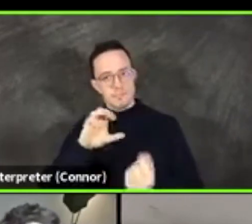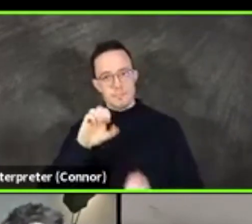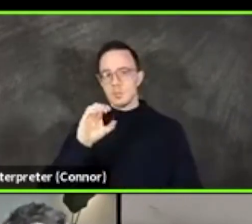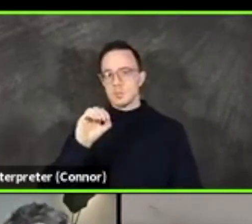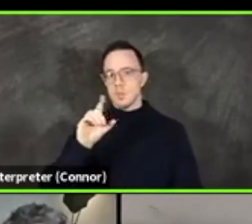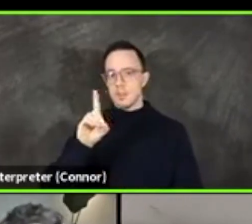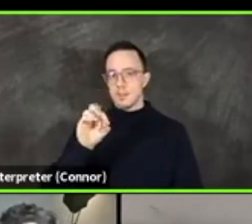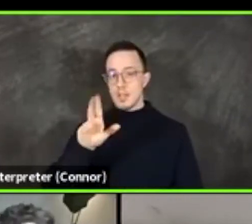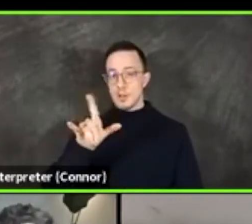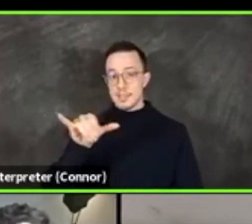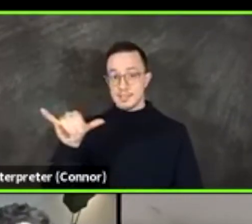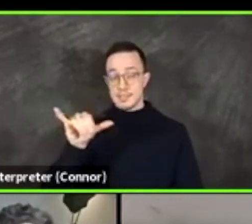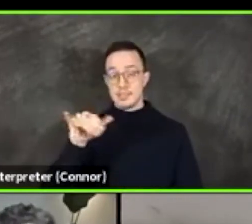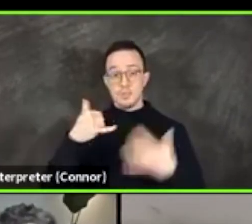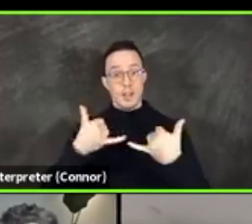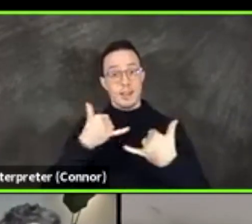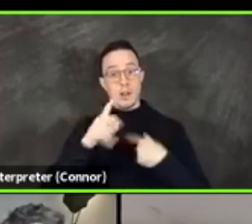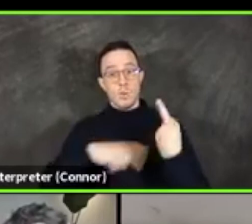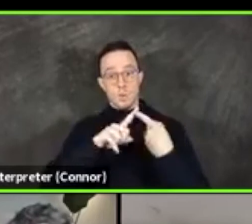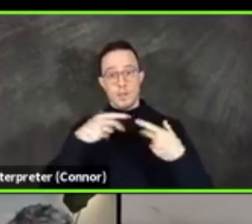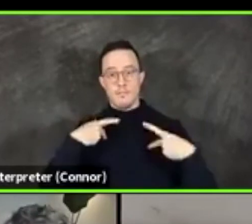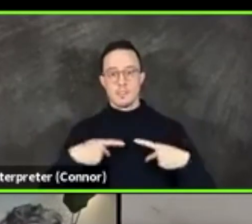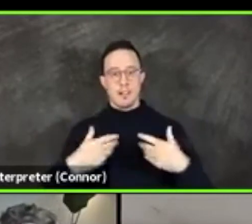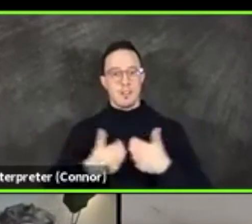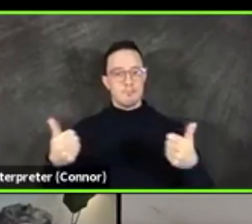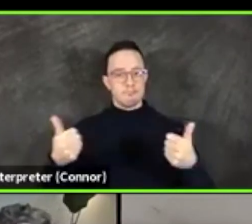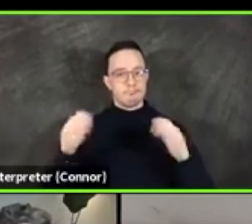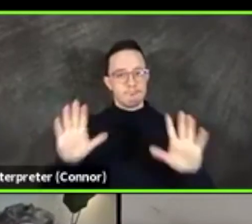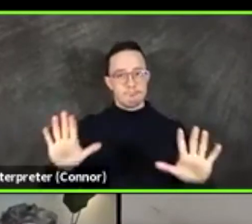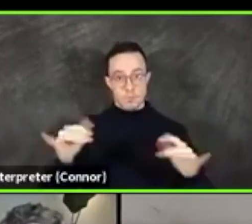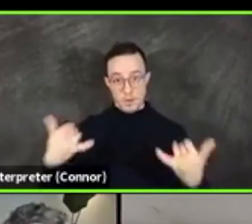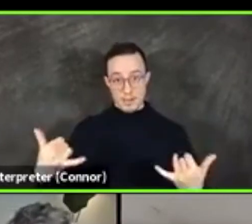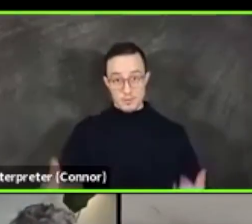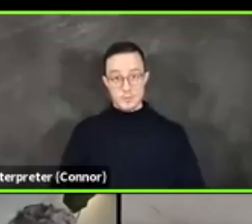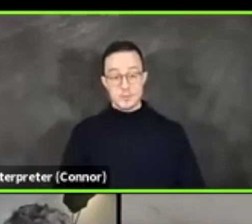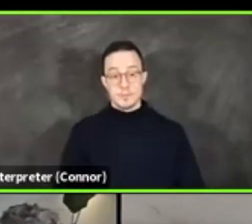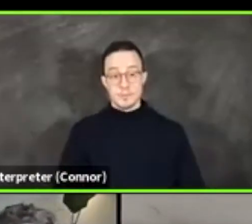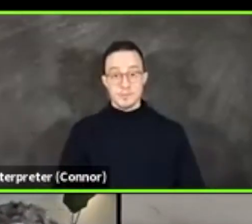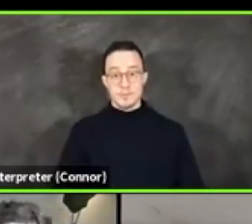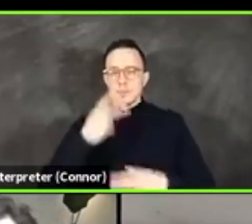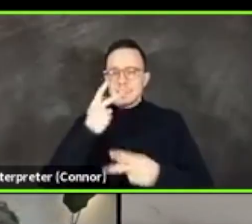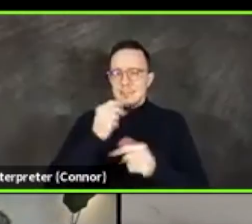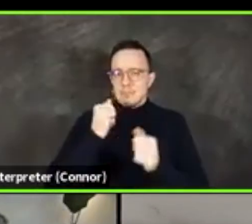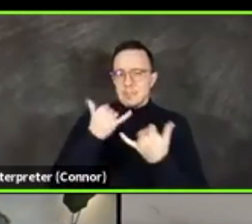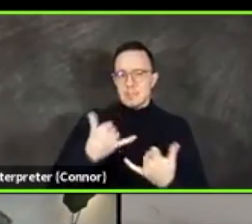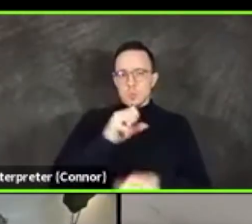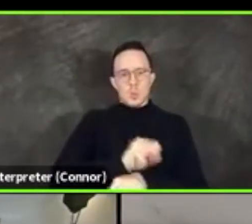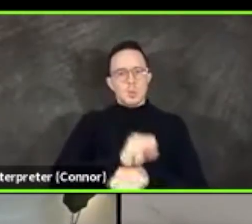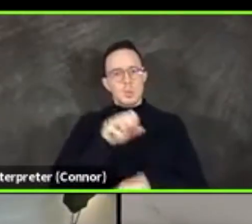SO I REALLY WANT TO KEEP US IN THIS -- ALL OF THIS WORK, MUST, MUST, MUST, MUST,